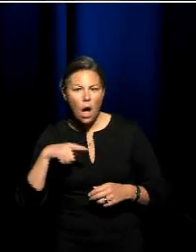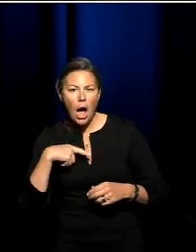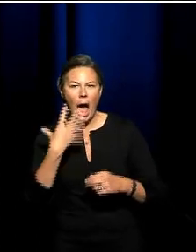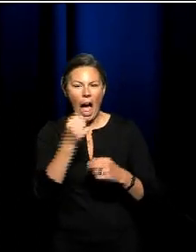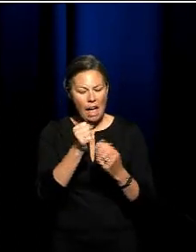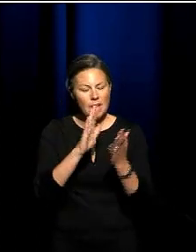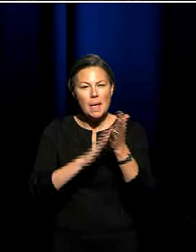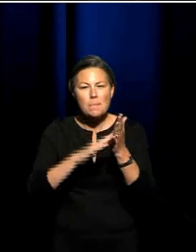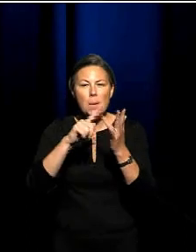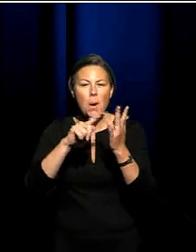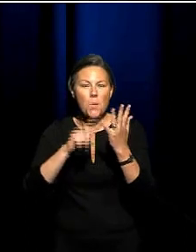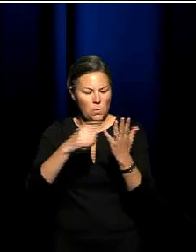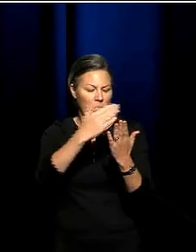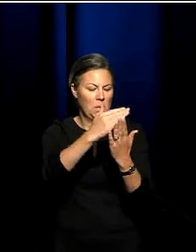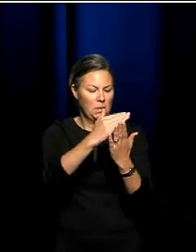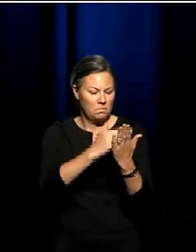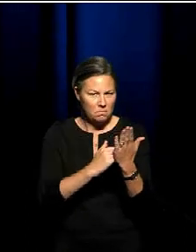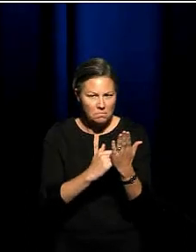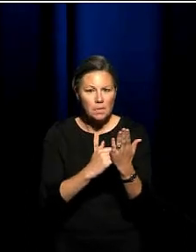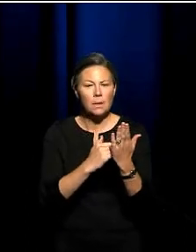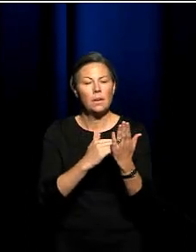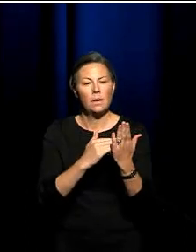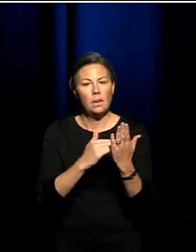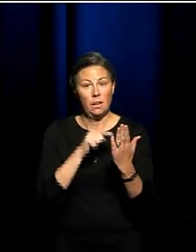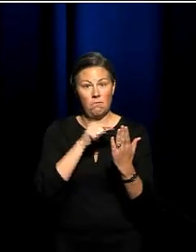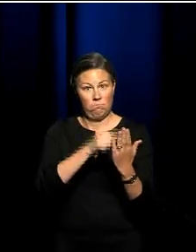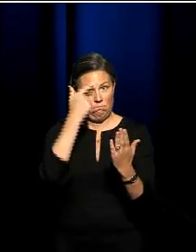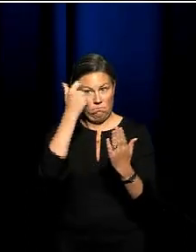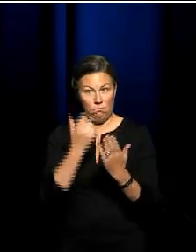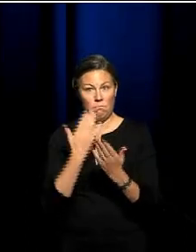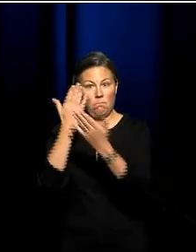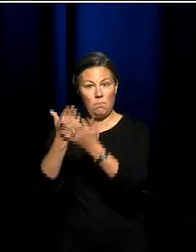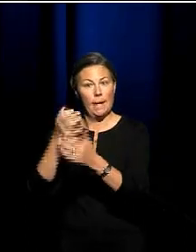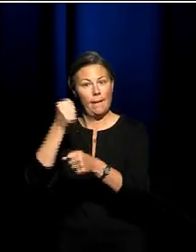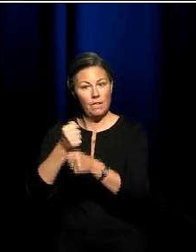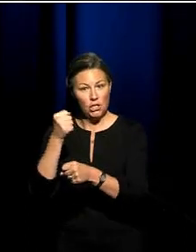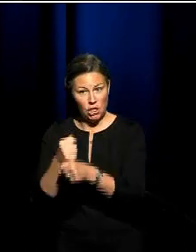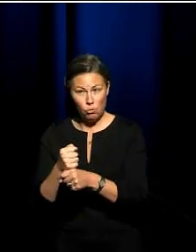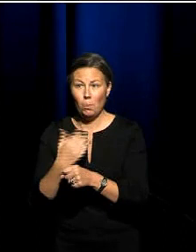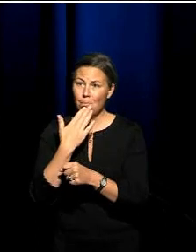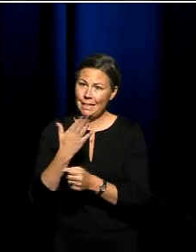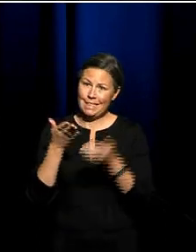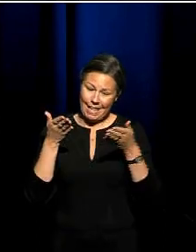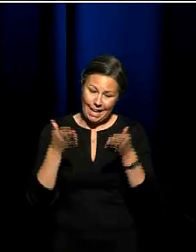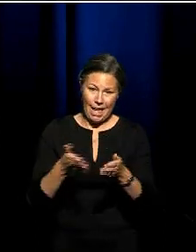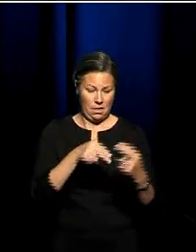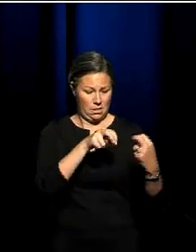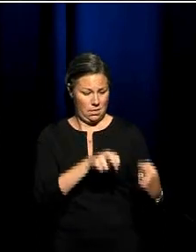that the government proposes to recommend to the Governor-General that this Commission be permitted to hold private sessions. This is a very